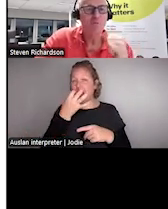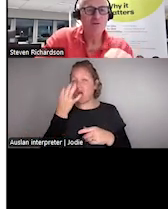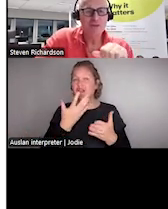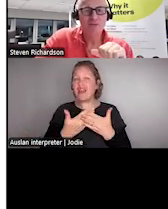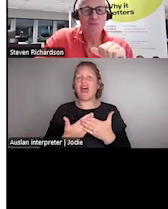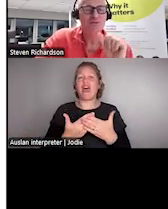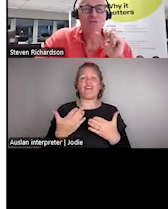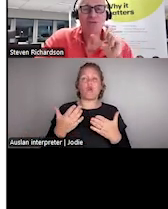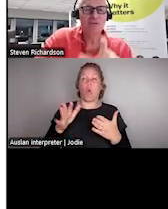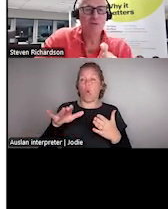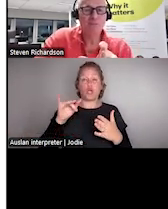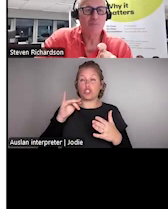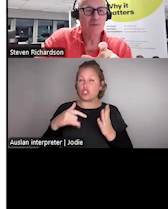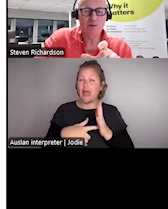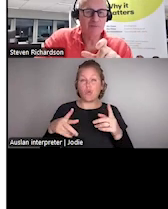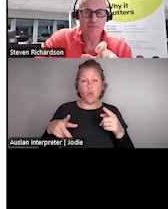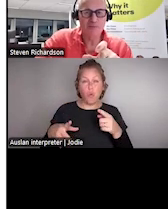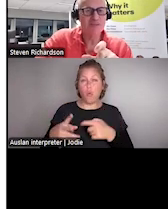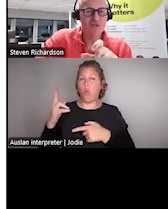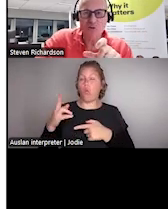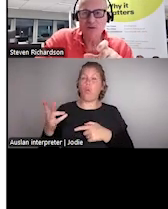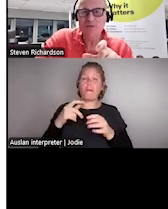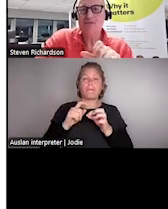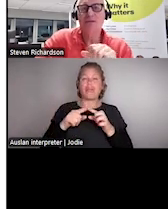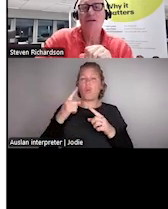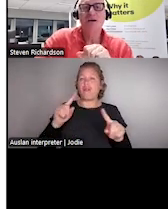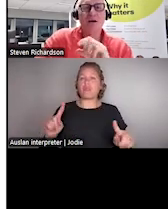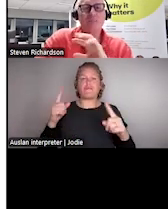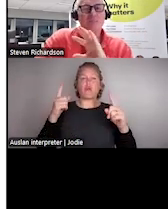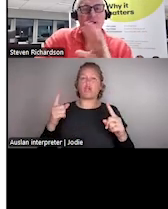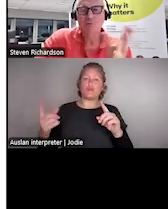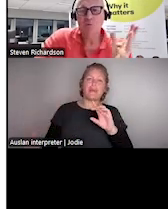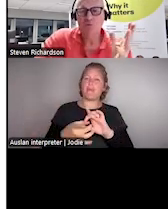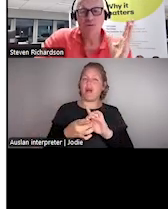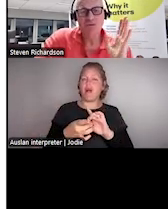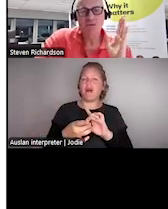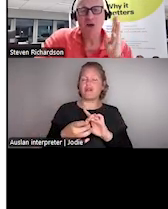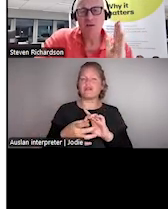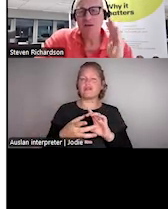"We have just launched. Be one of the first to join us." Because as I said, highlighting